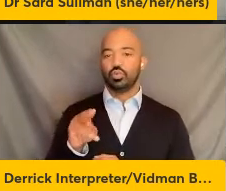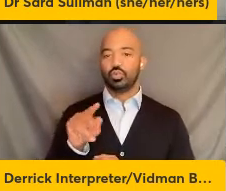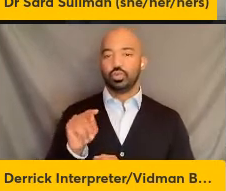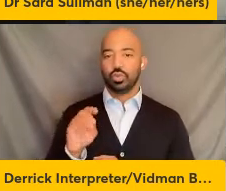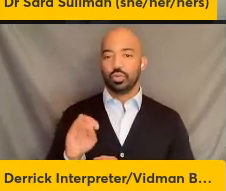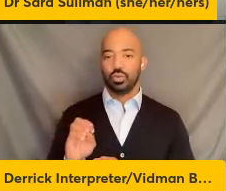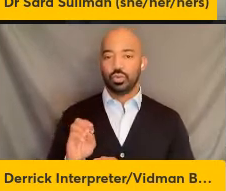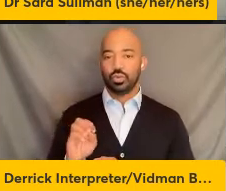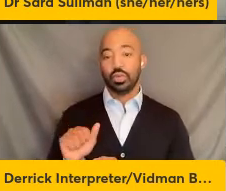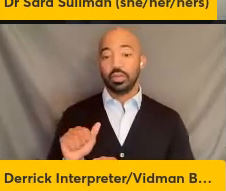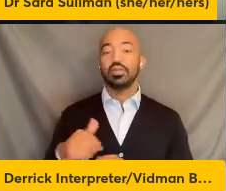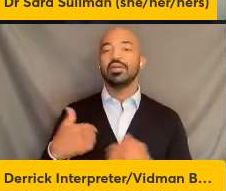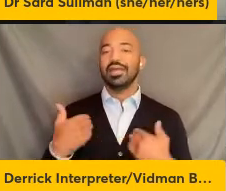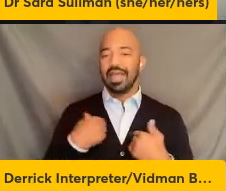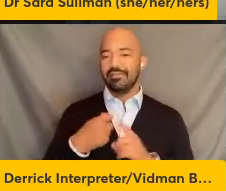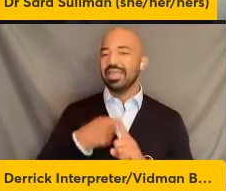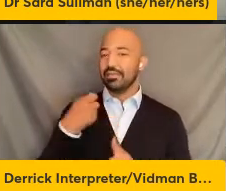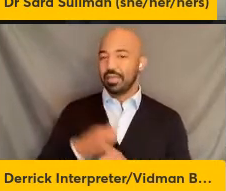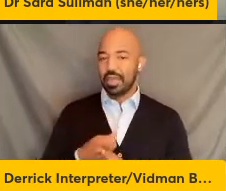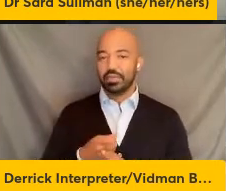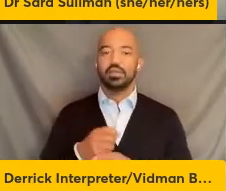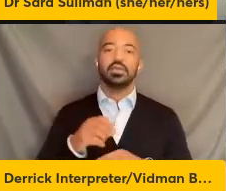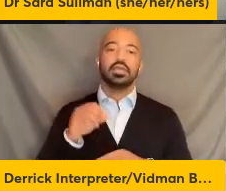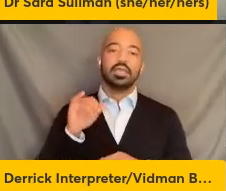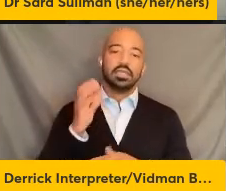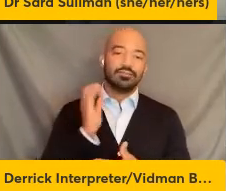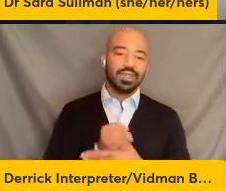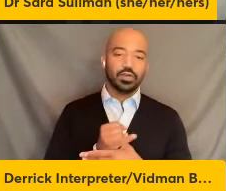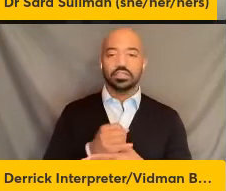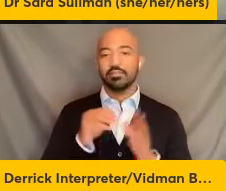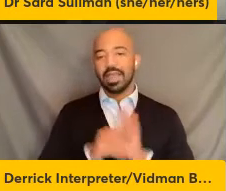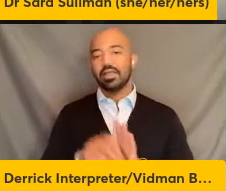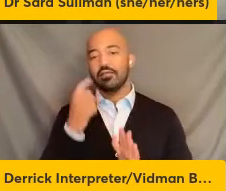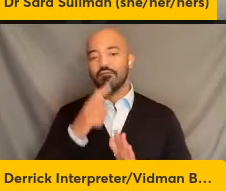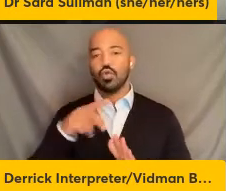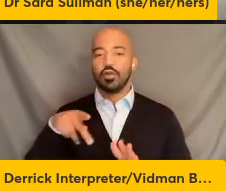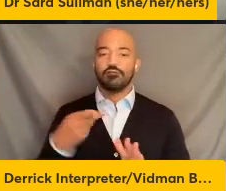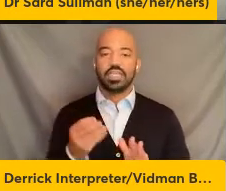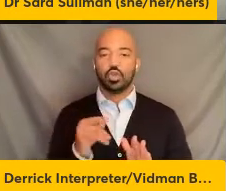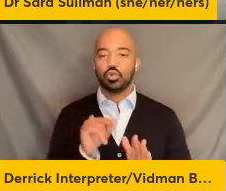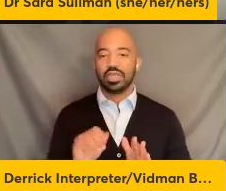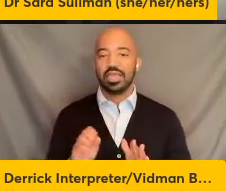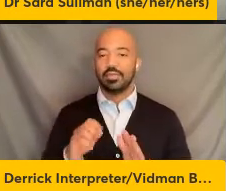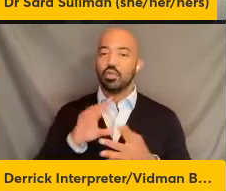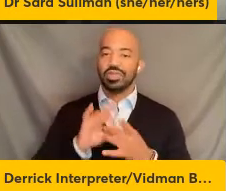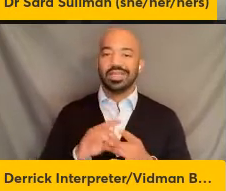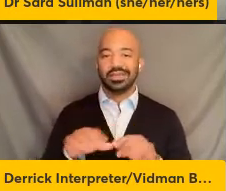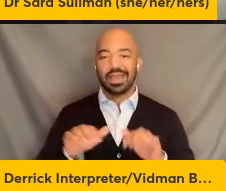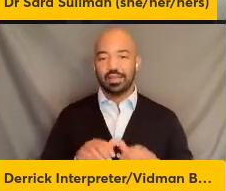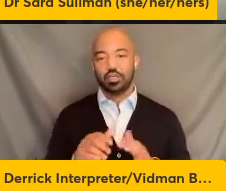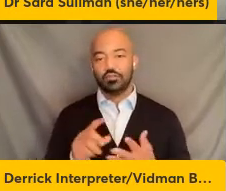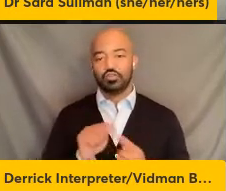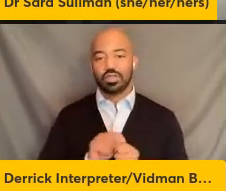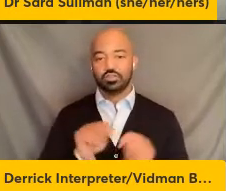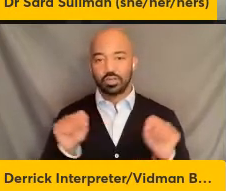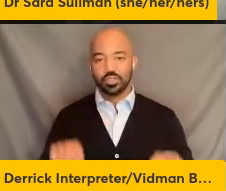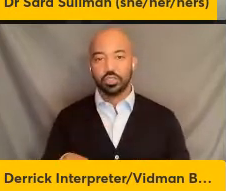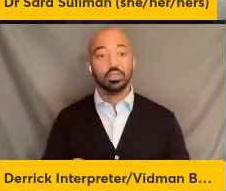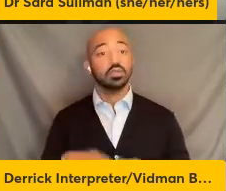inference modeling of phenotype related active transcription. And what she did is survey a number of epigenetic and genetic